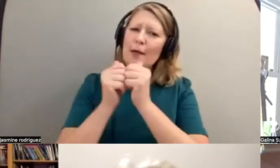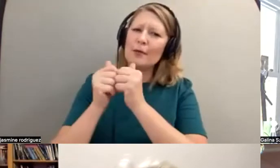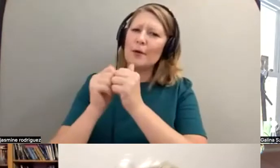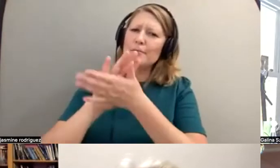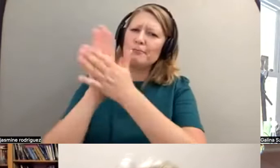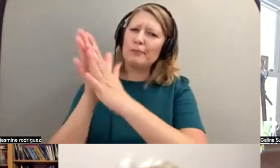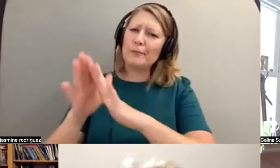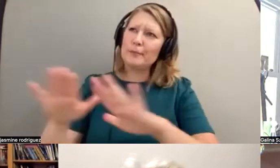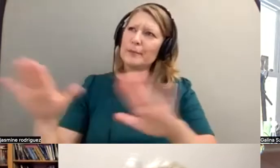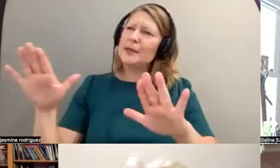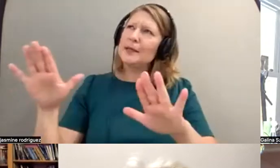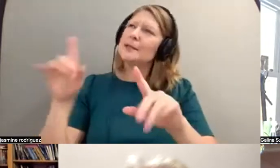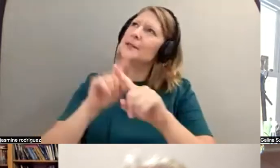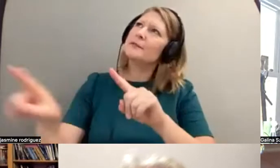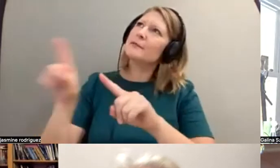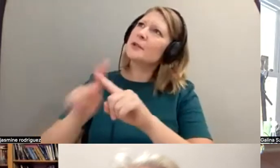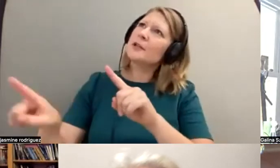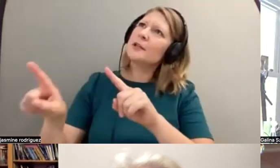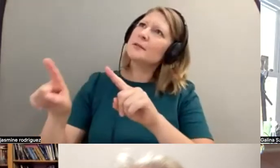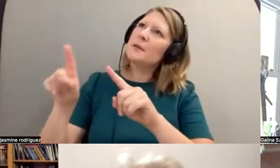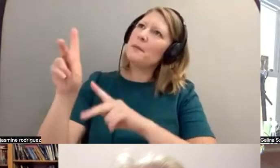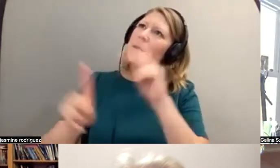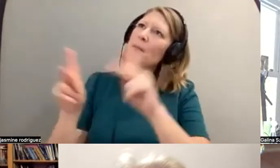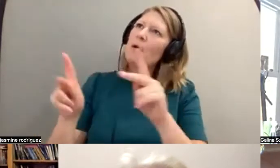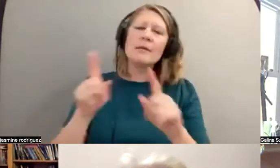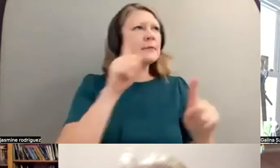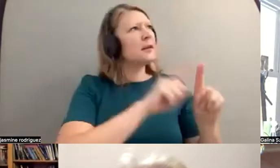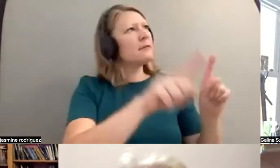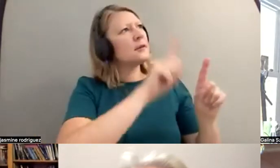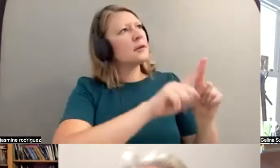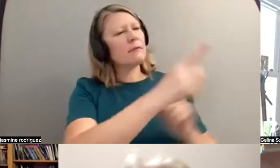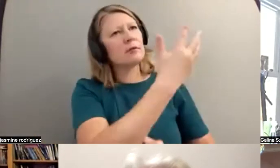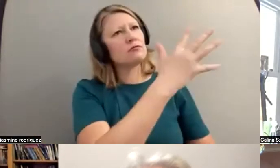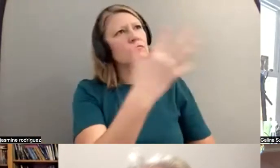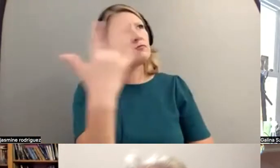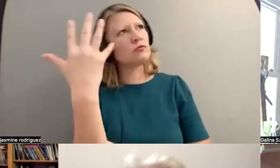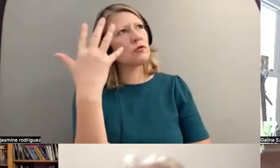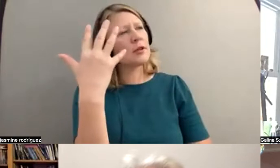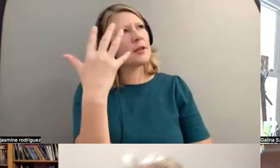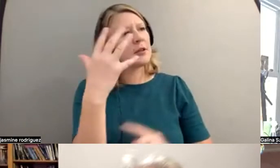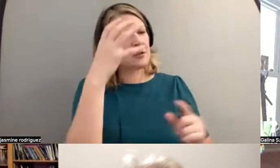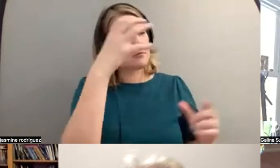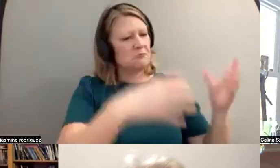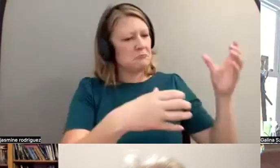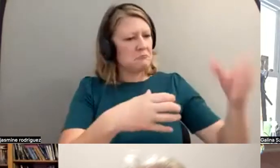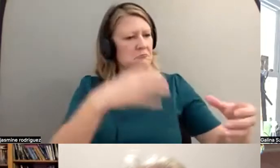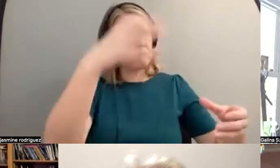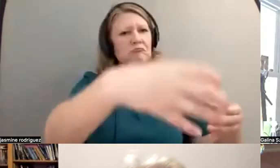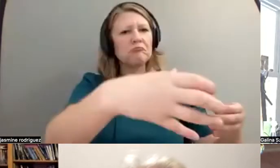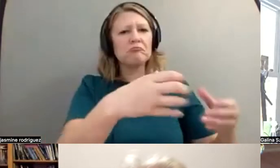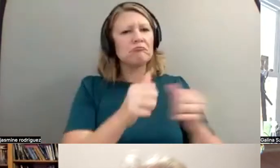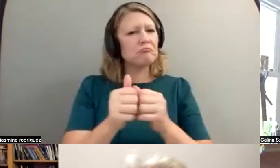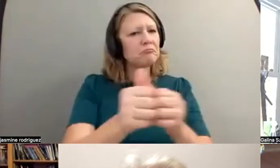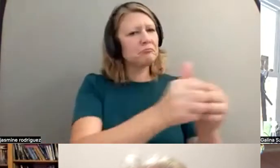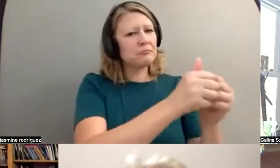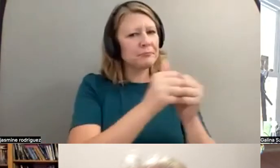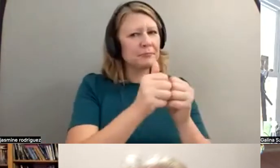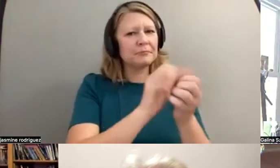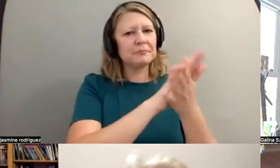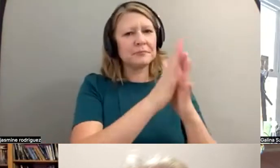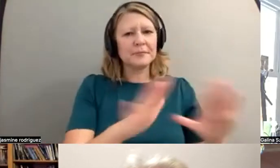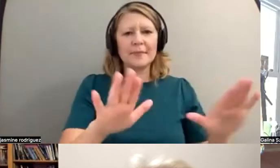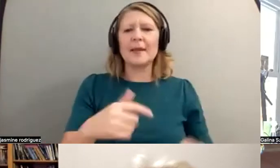me thoughts. It gives me, compare your feelings, like I saw big leaf with a brown spots. Beautiful!